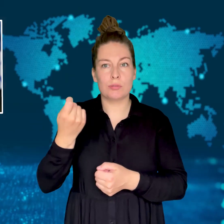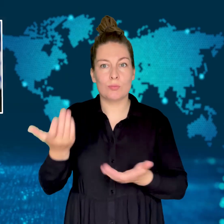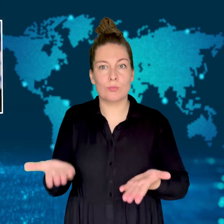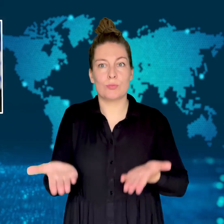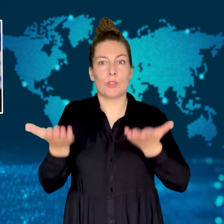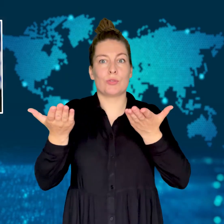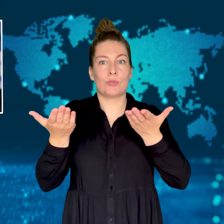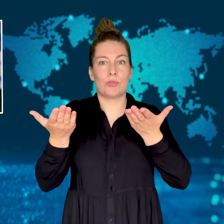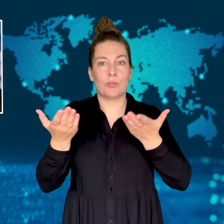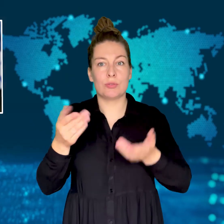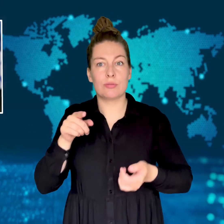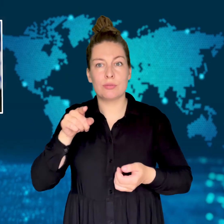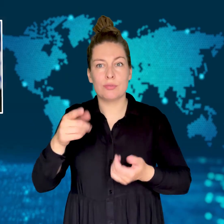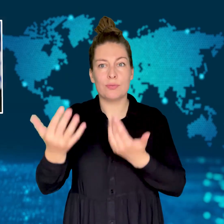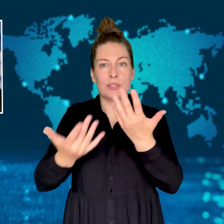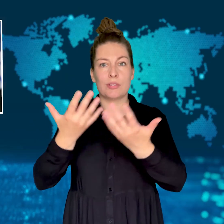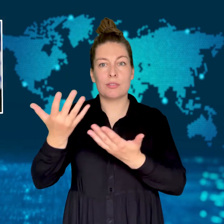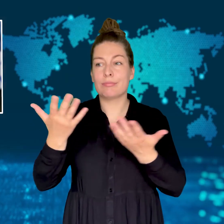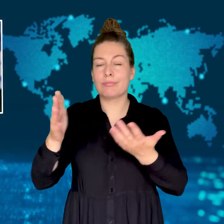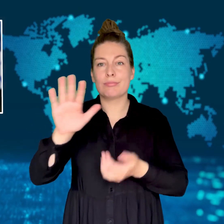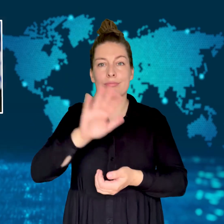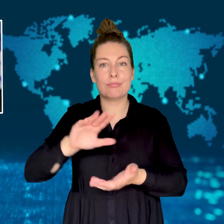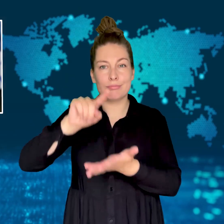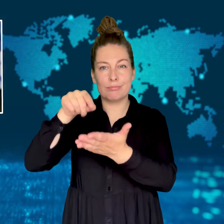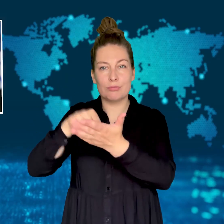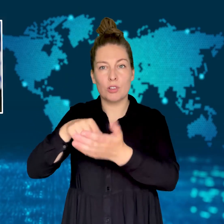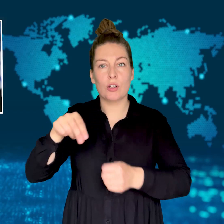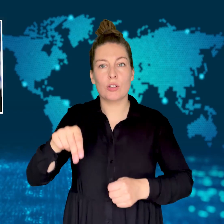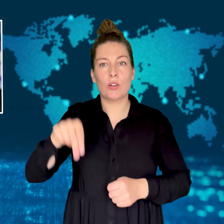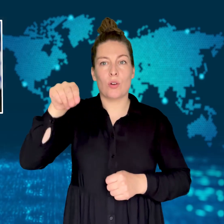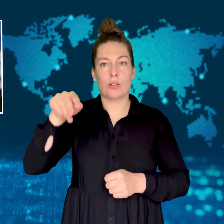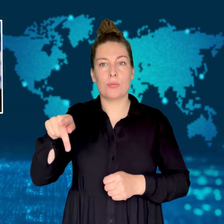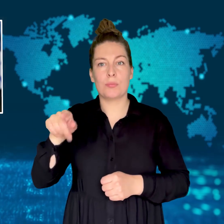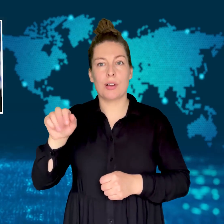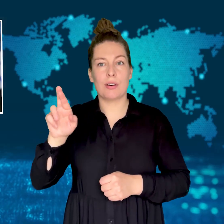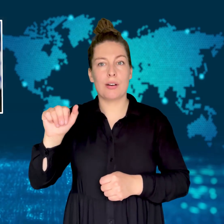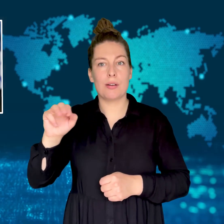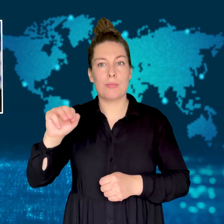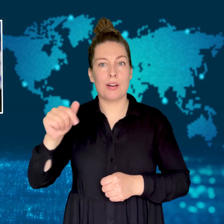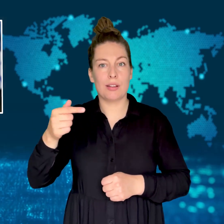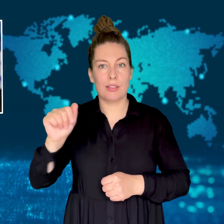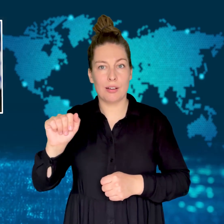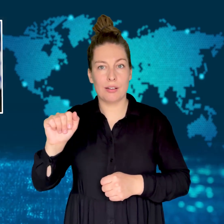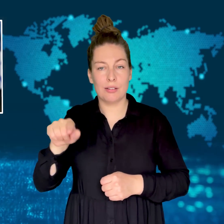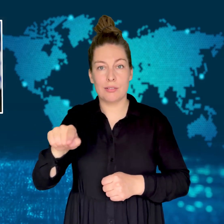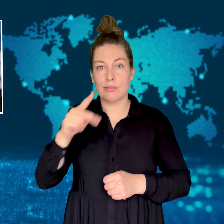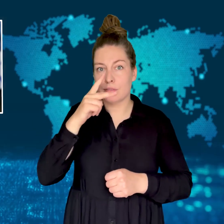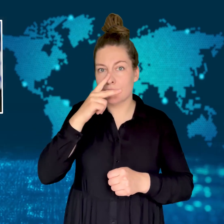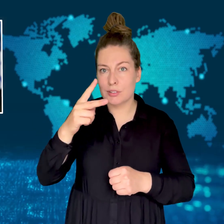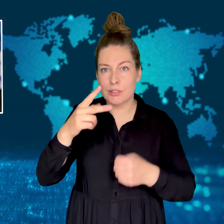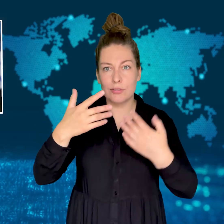were able to put out the fire to find a body.